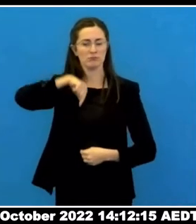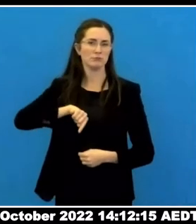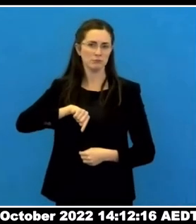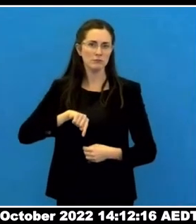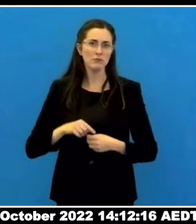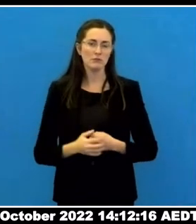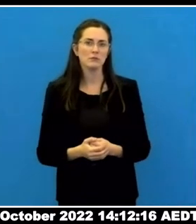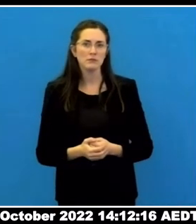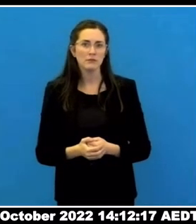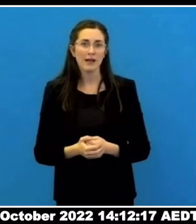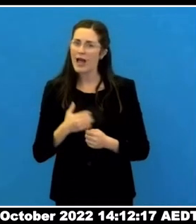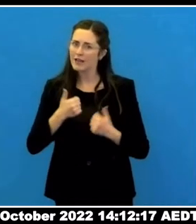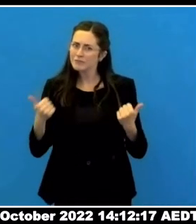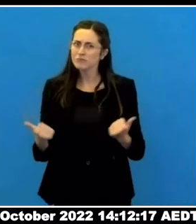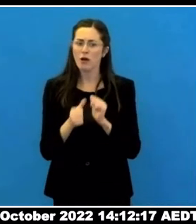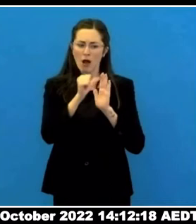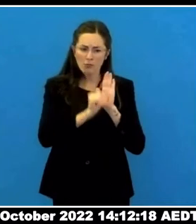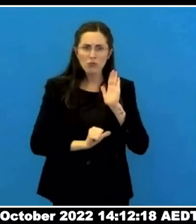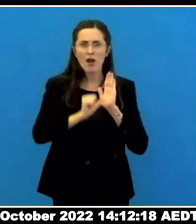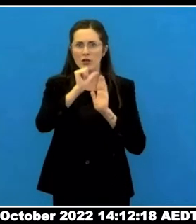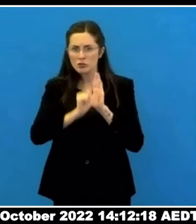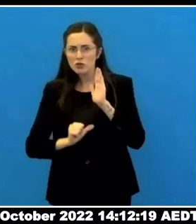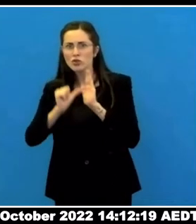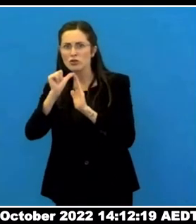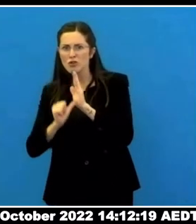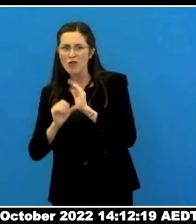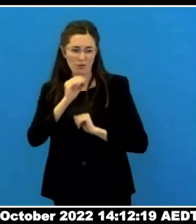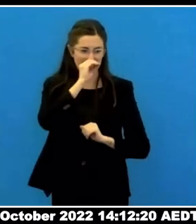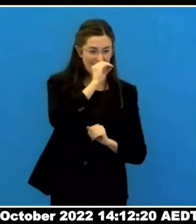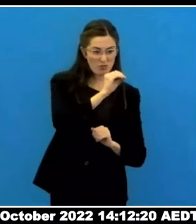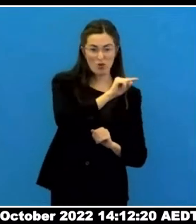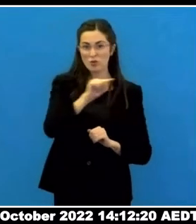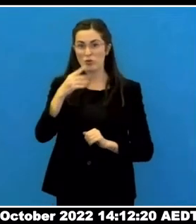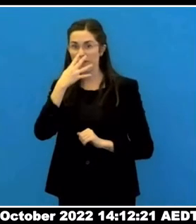There were multiple operations during the first four years of her life,